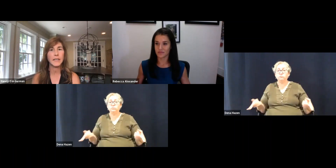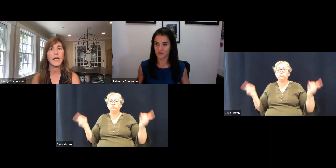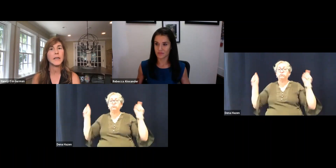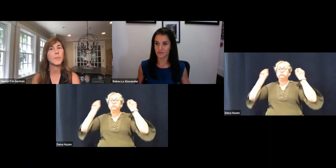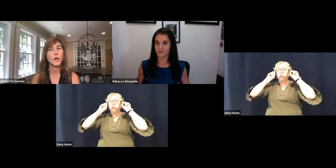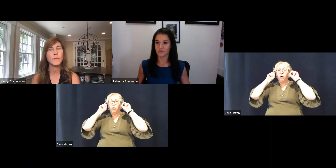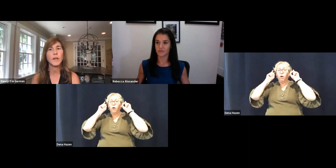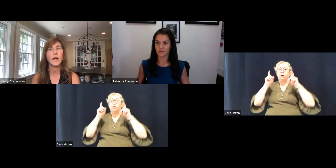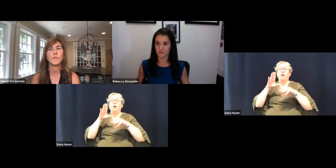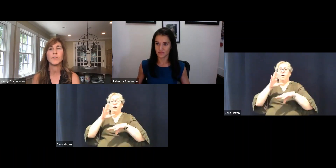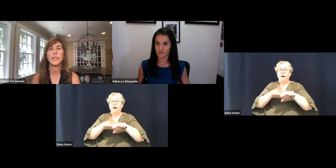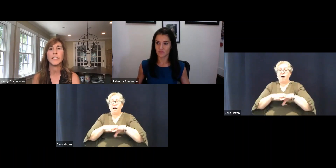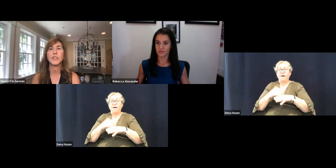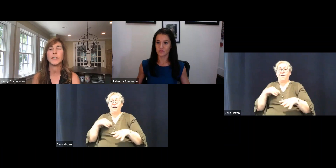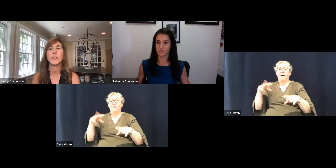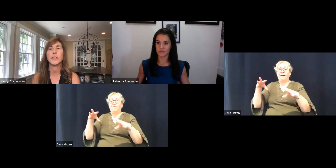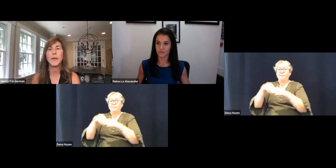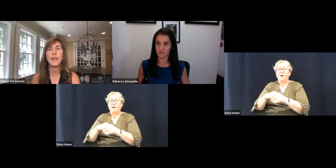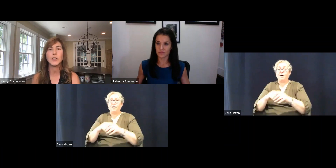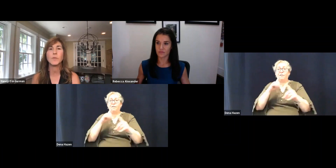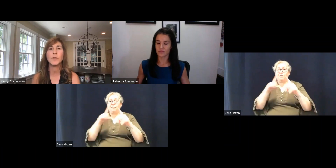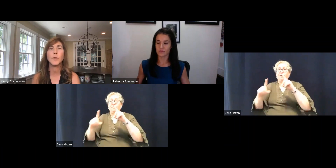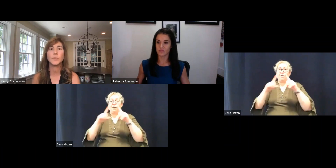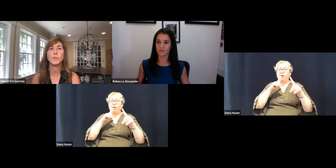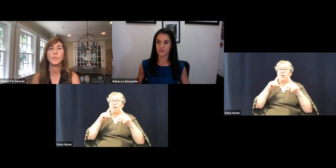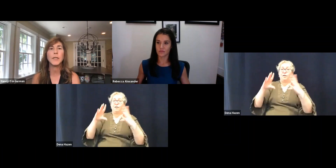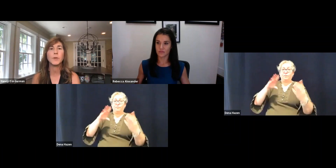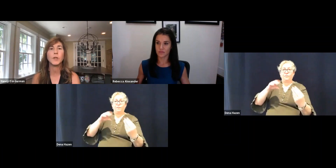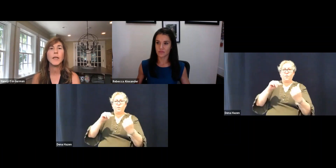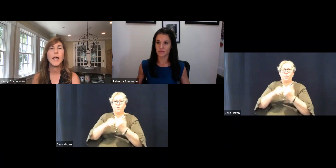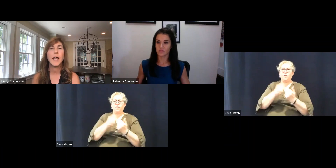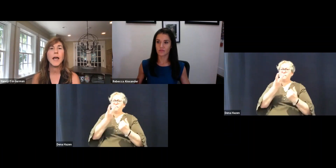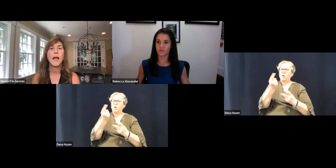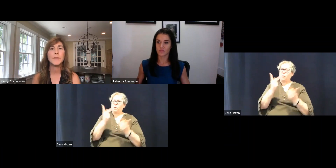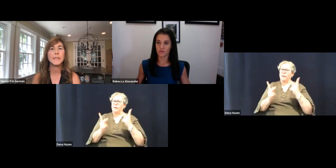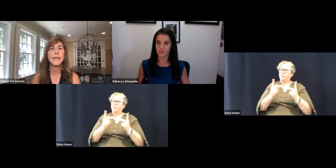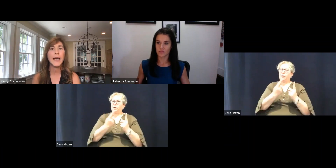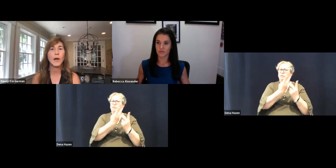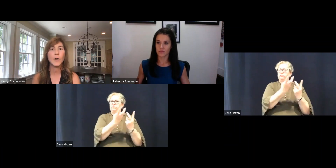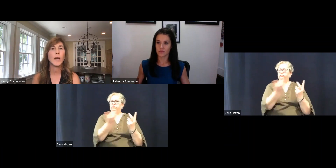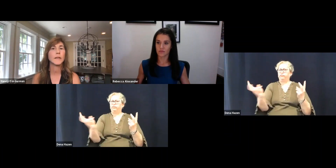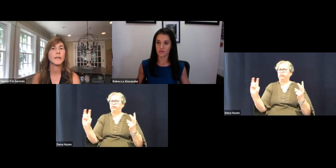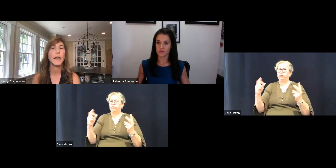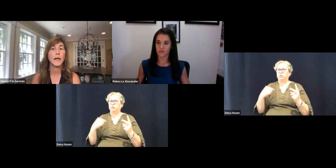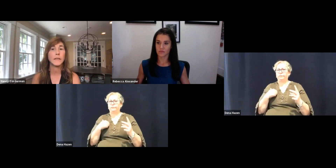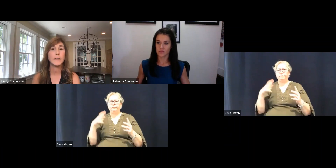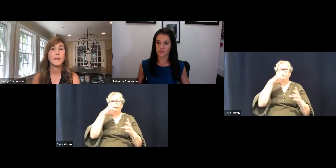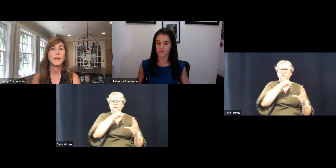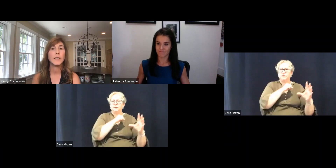and I am part of a conversation, especially with multiple people, I miss out on a lot.